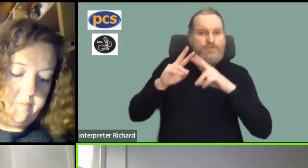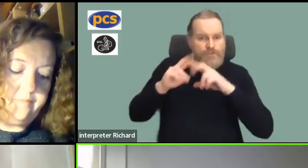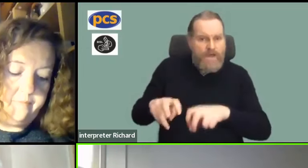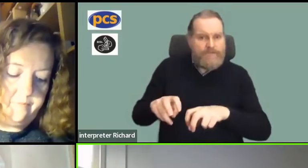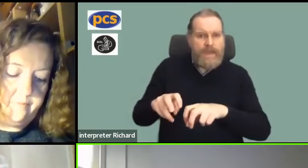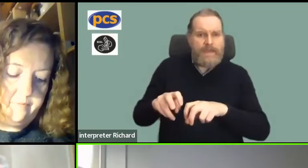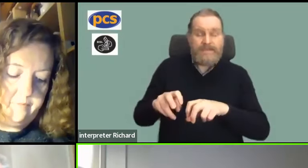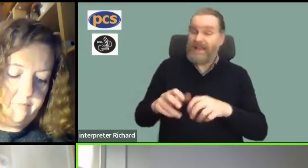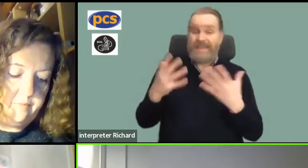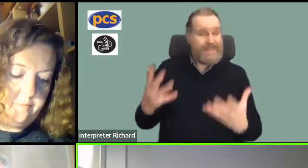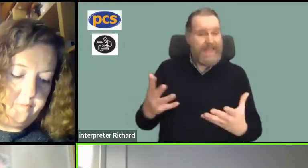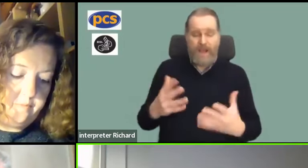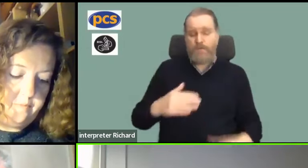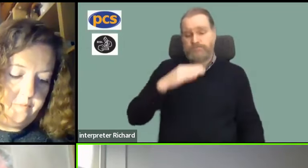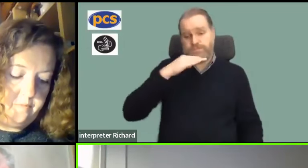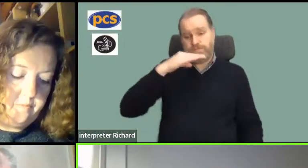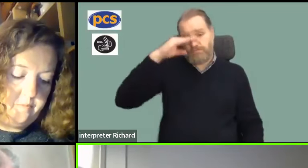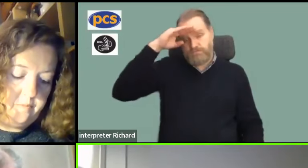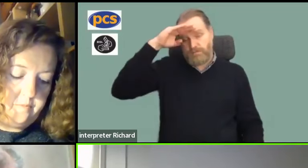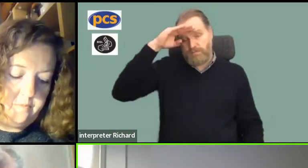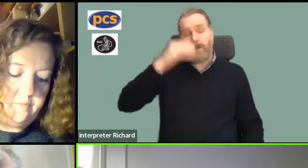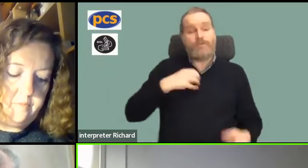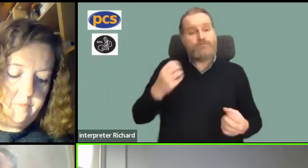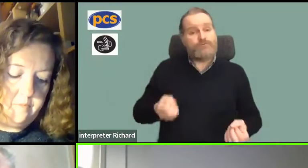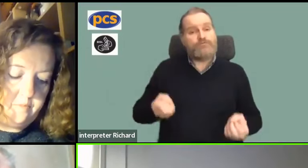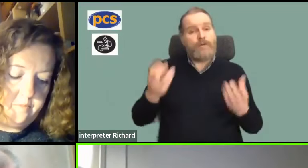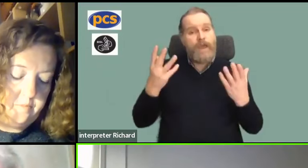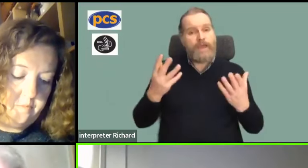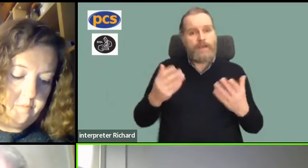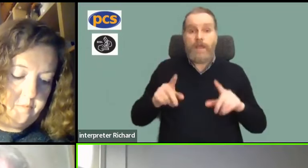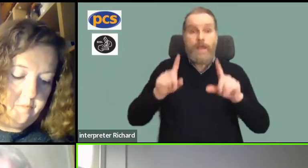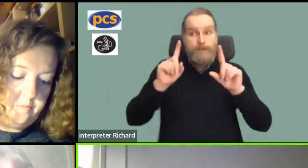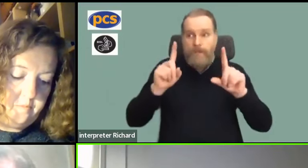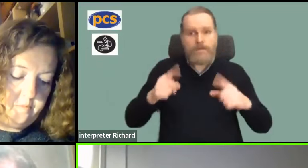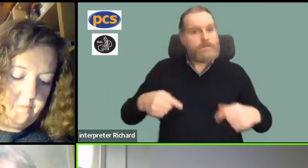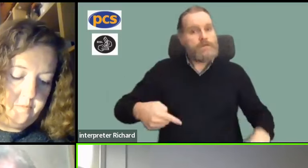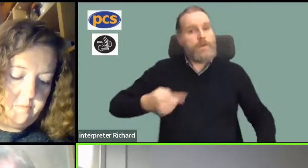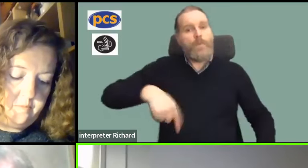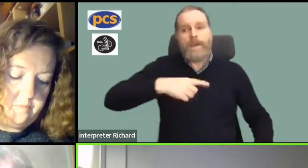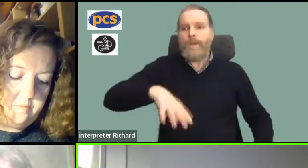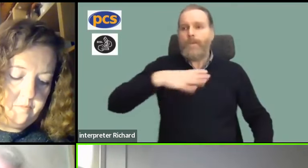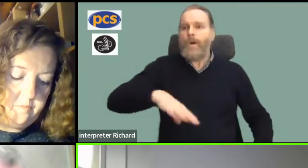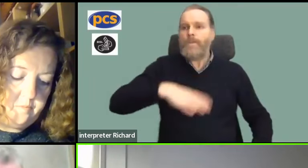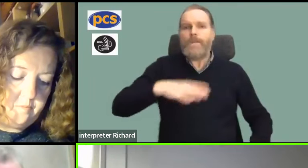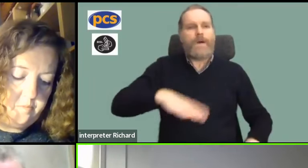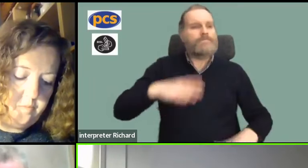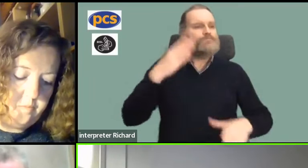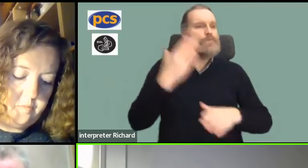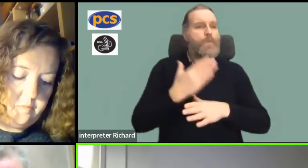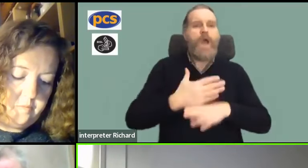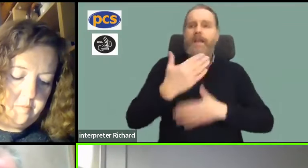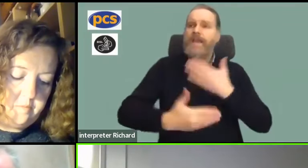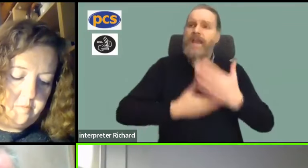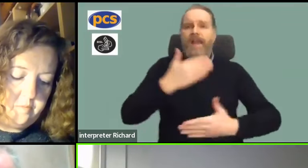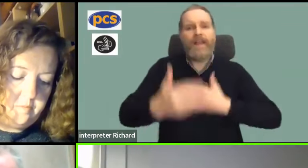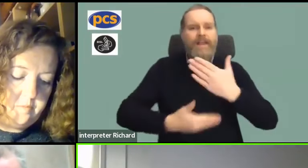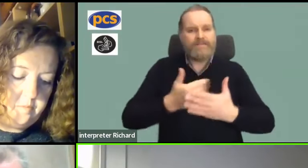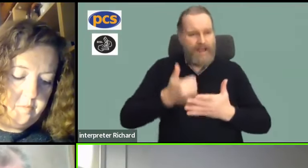All of the usual stuff is by taking strike action taking strike action. of them want to do that. They want to be to be providing the service to be providing the service for